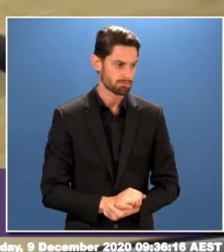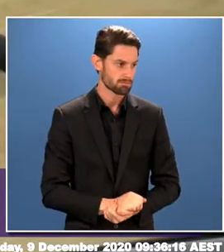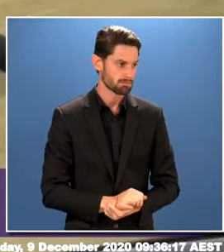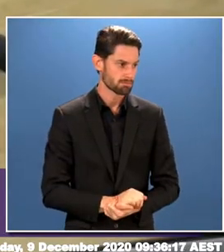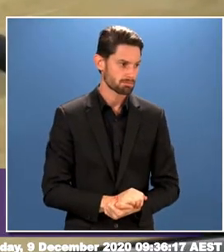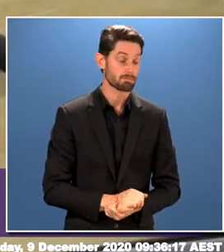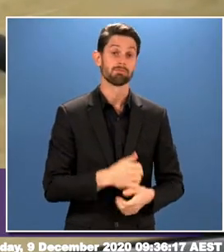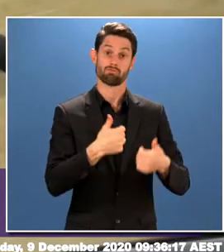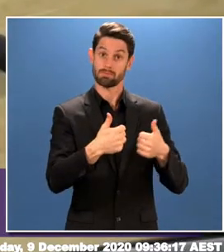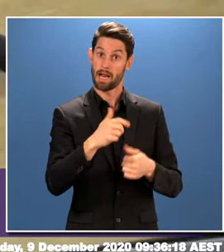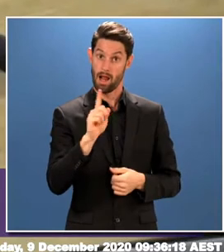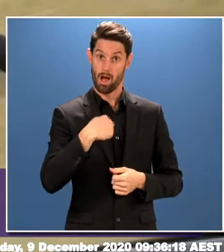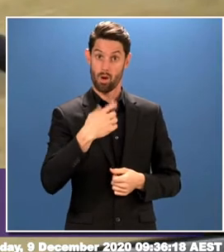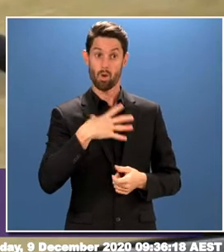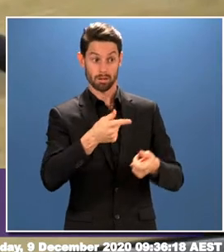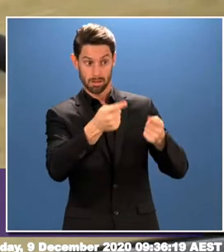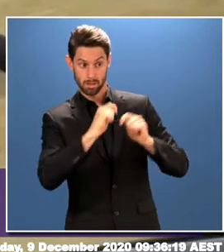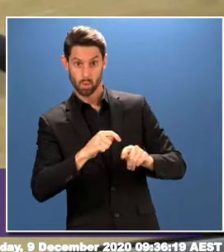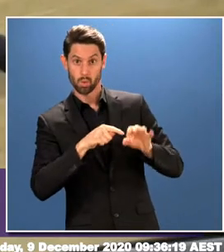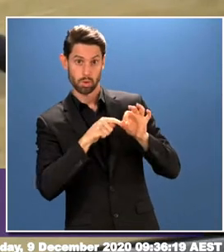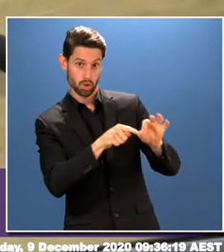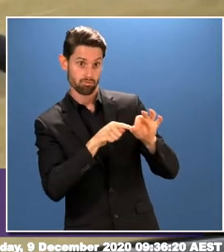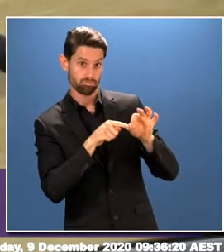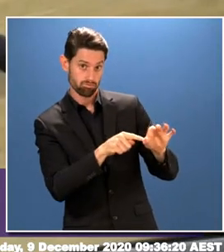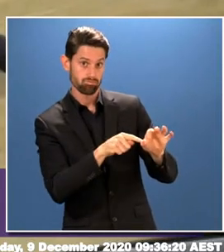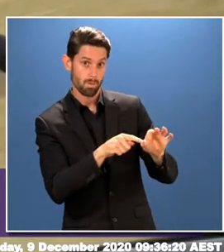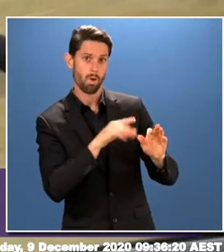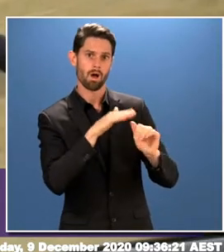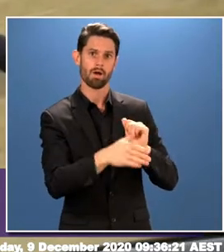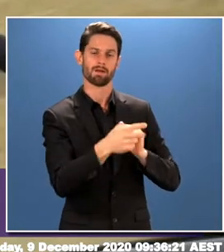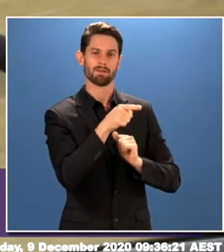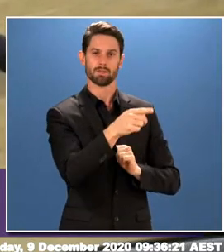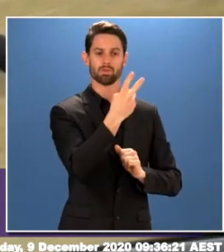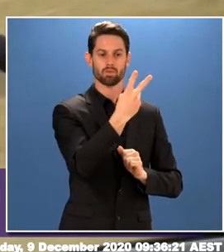would like to move to ask you questions in relation to the 2020